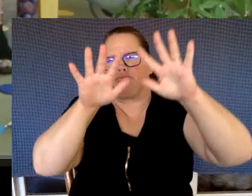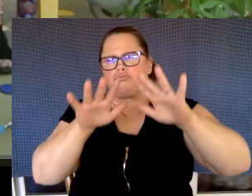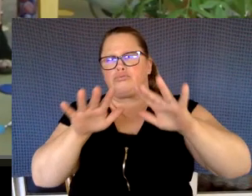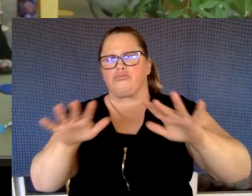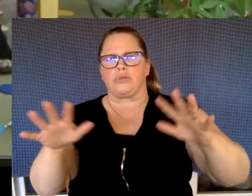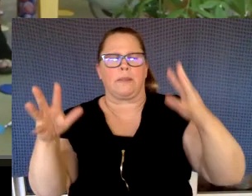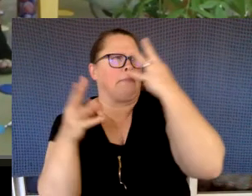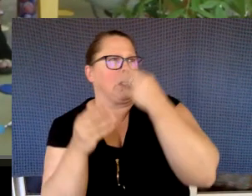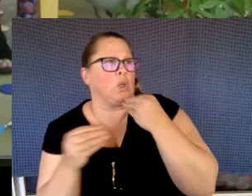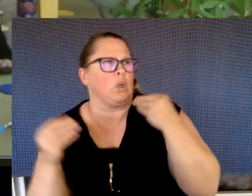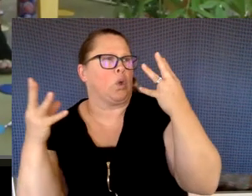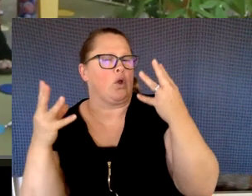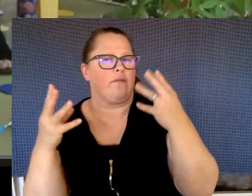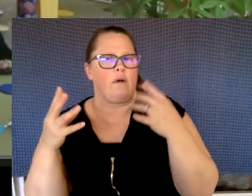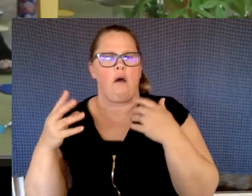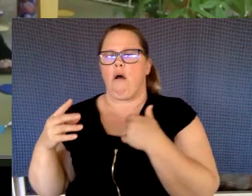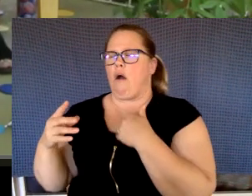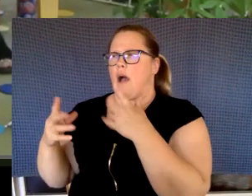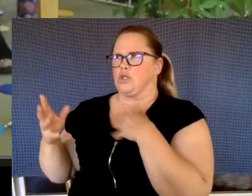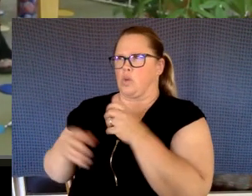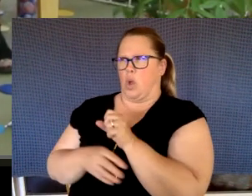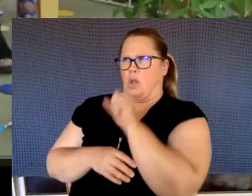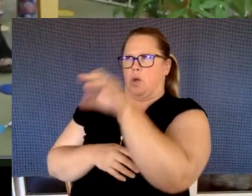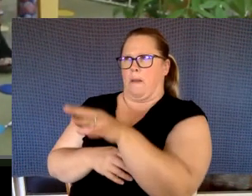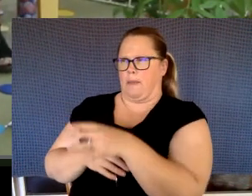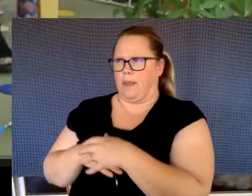gosh. That's so beautiful and I'm gonna just cut in real quick here Mrs Kane.